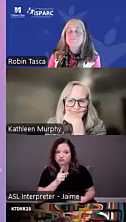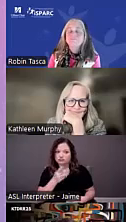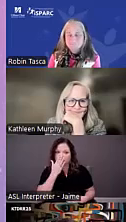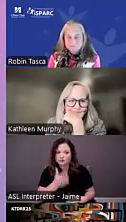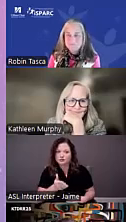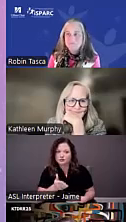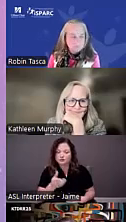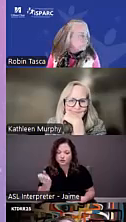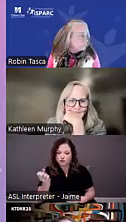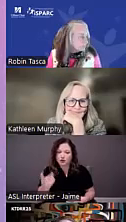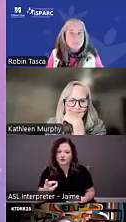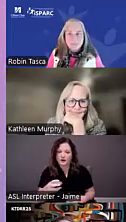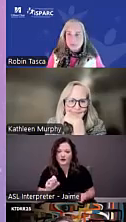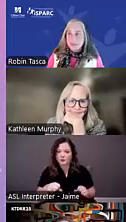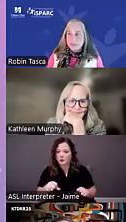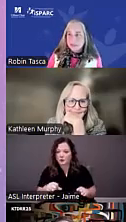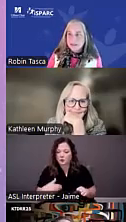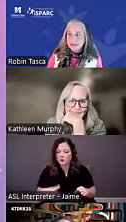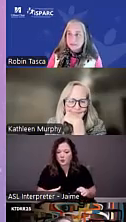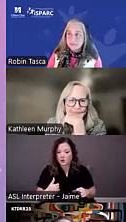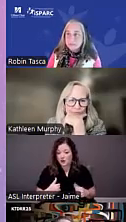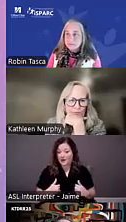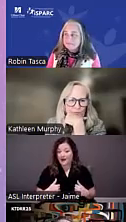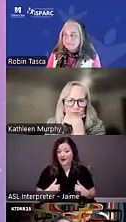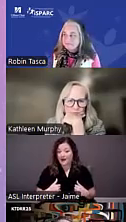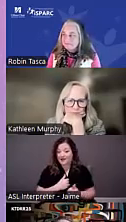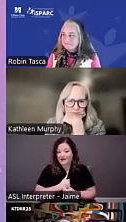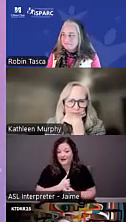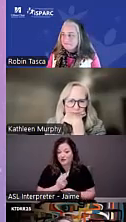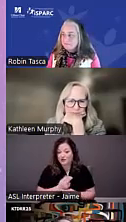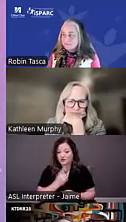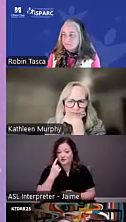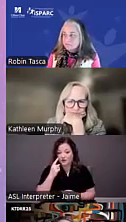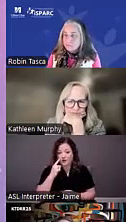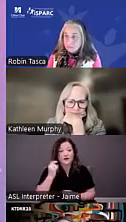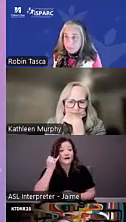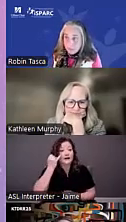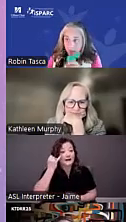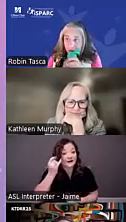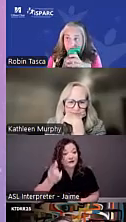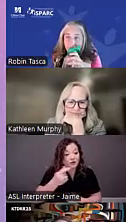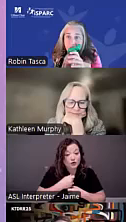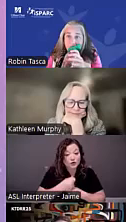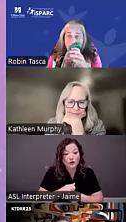So I'll tell you what I like to use it for. So let's say if you're creating a real or a video